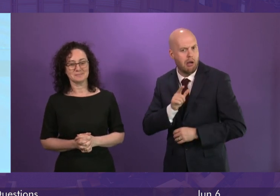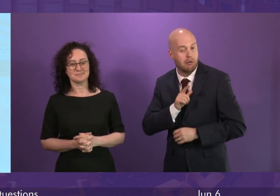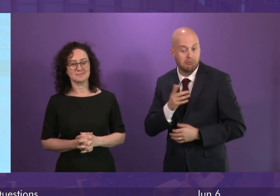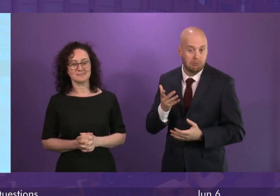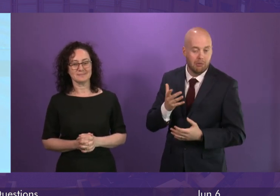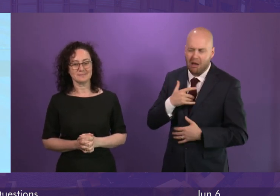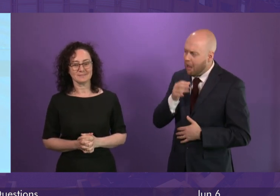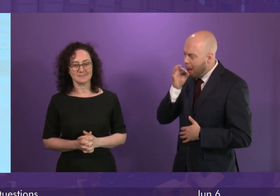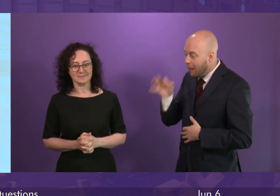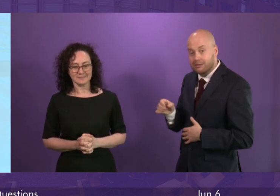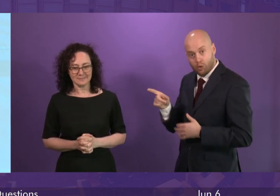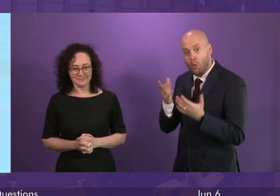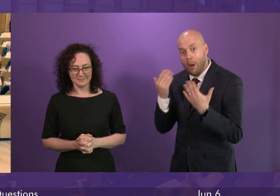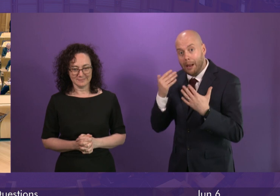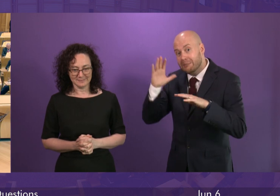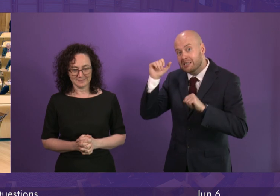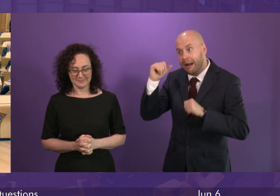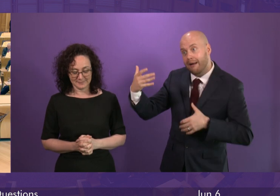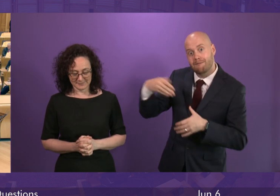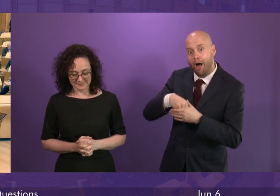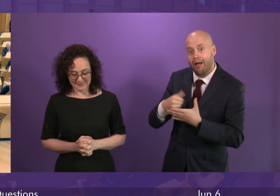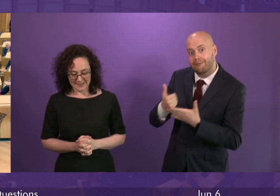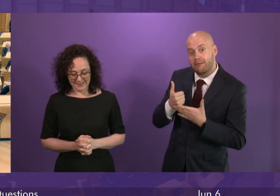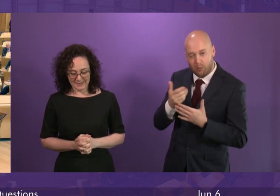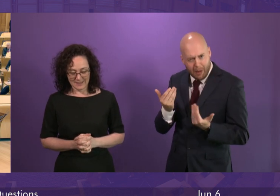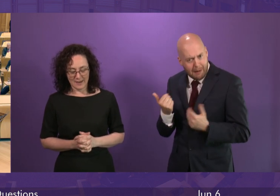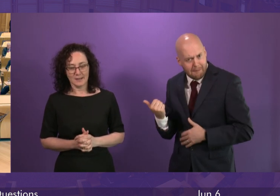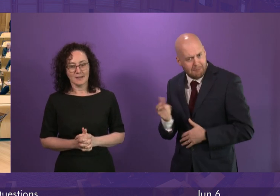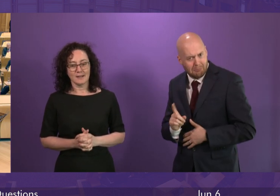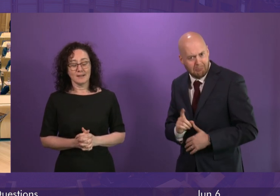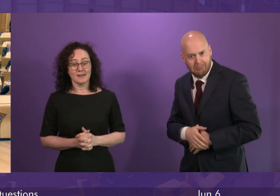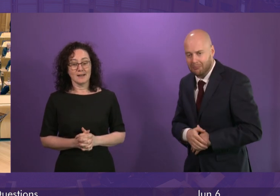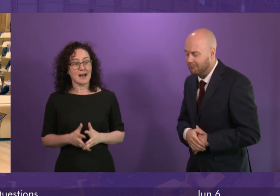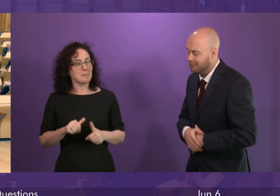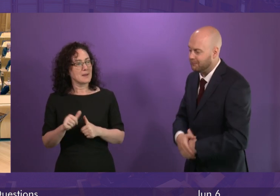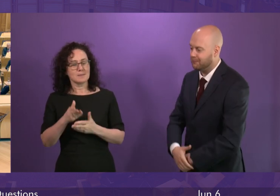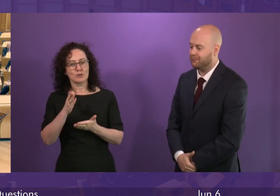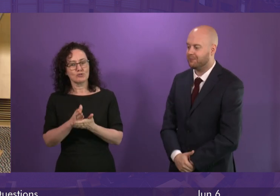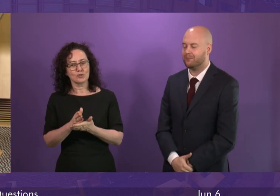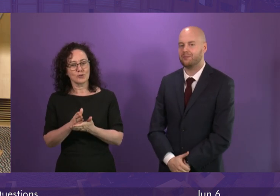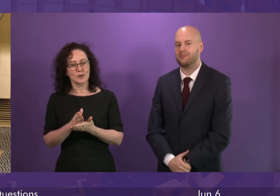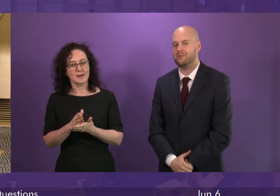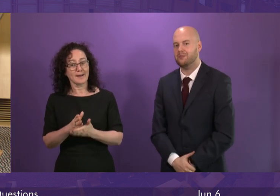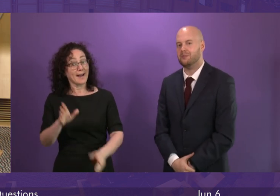from Spain? The Deputy First Minister and Cabinet Secretary for Education and Skills (John Swinney): I had better make sure that everyone hears this answer, Presiding Officer.